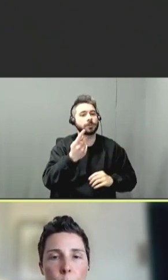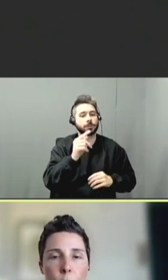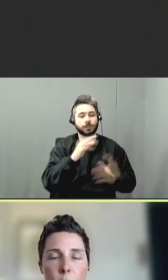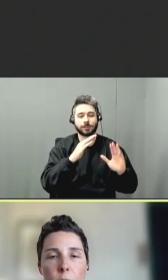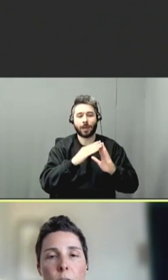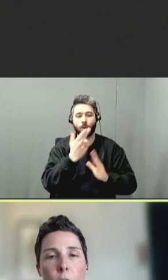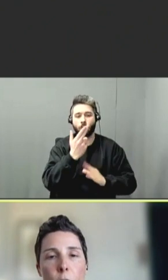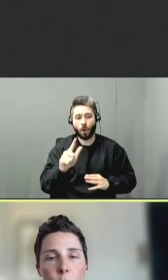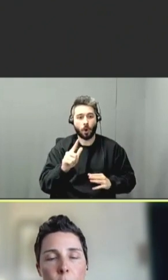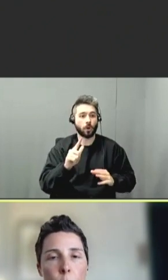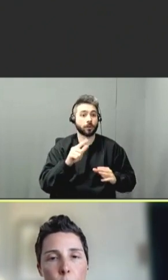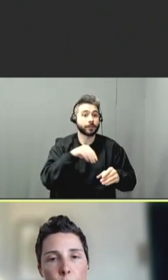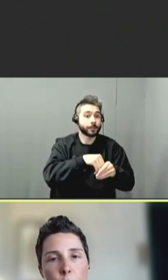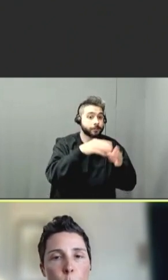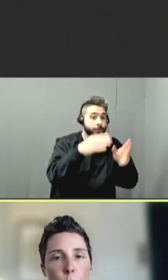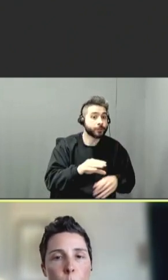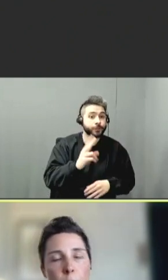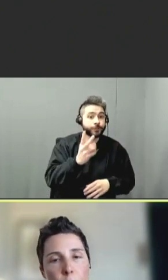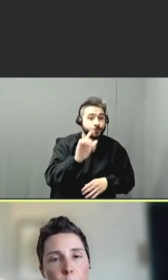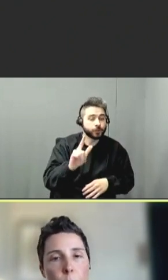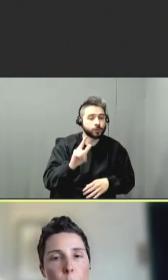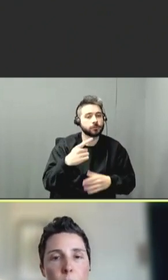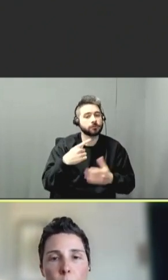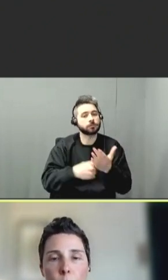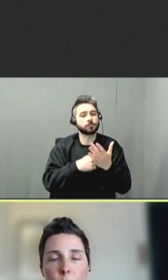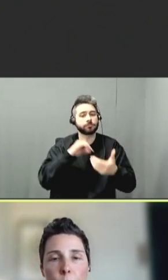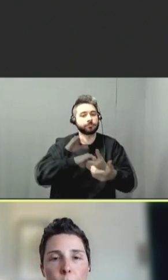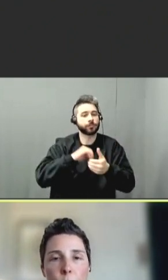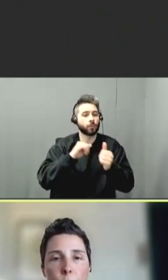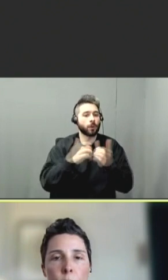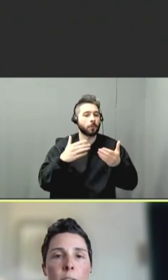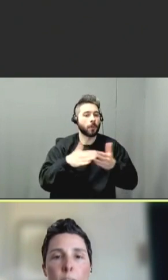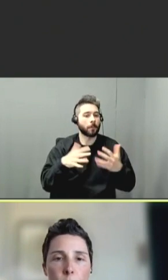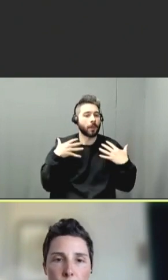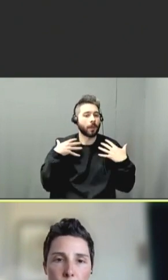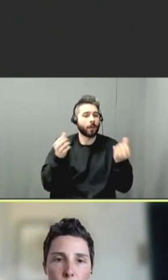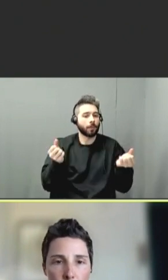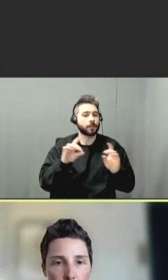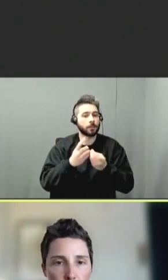and in person, often in partnership with public health departments, other CBOs, health systems,